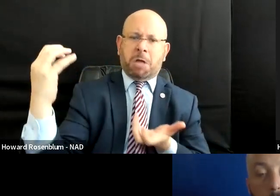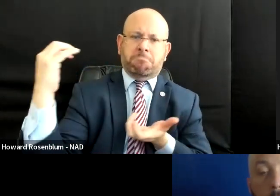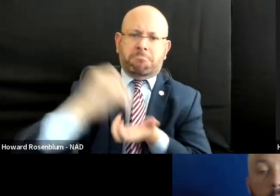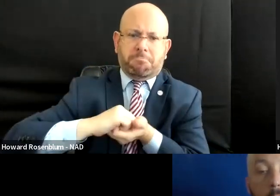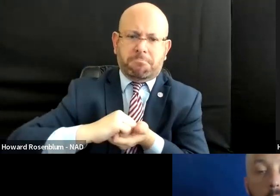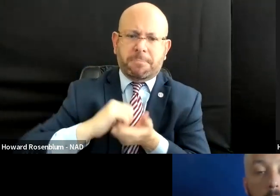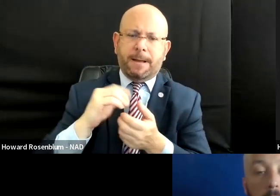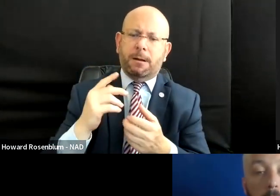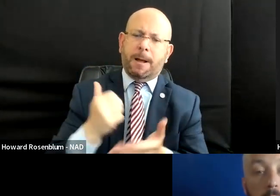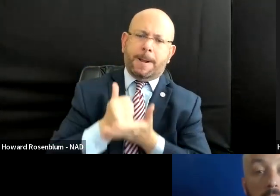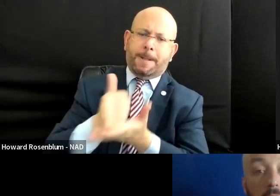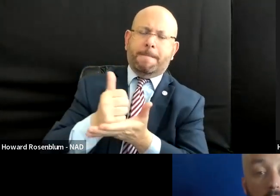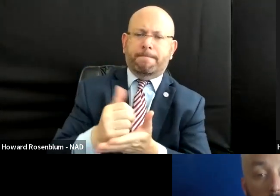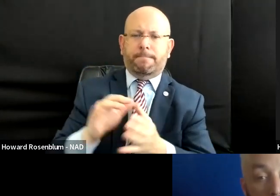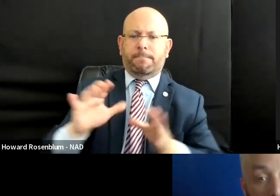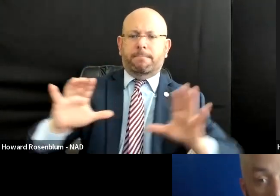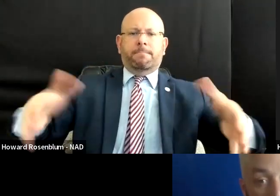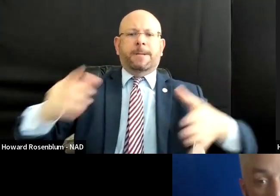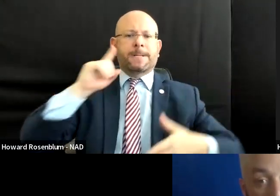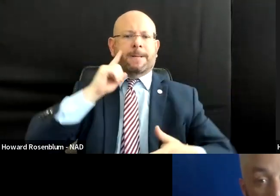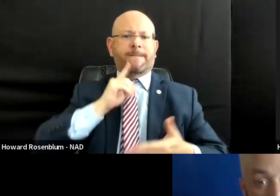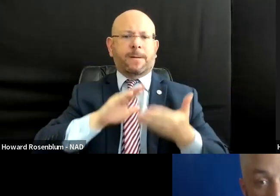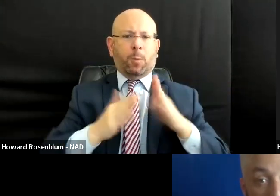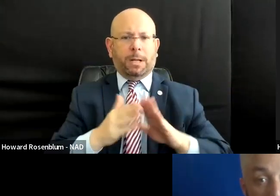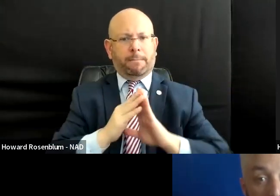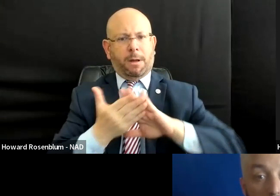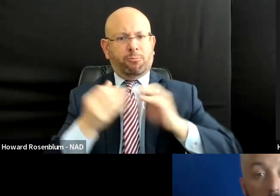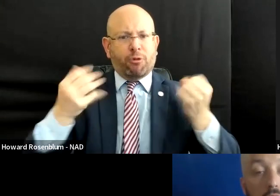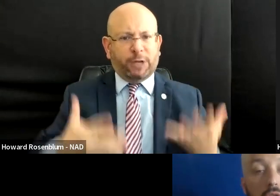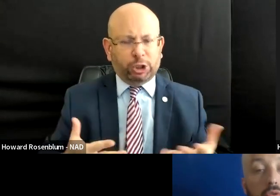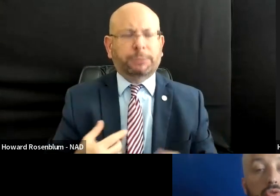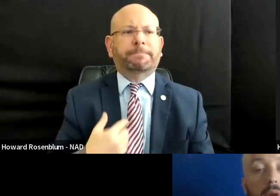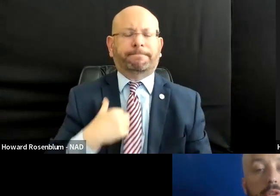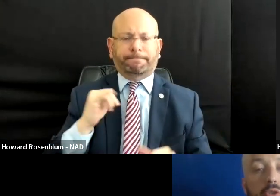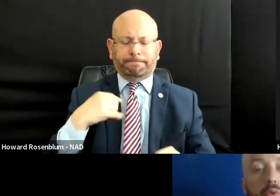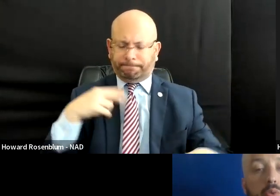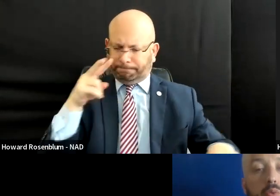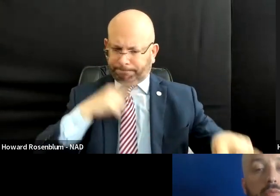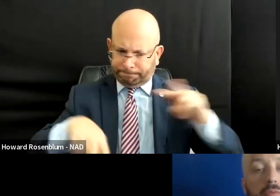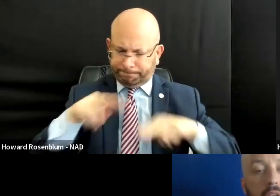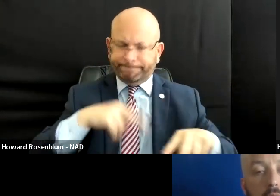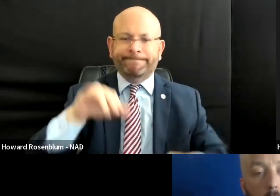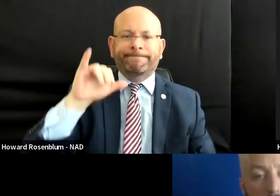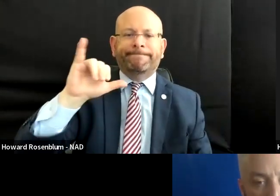And they join us as drivers but we're noticing a high rate of attrition and we're trying to figure out why that is